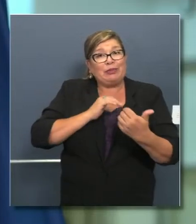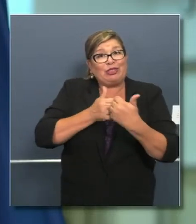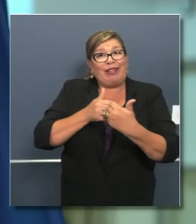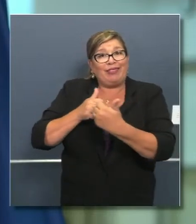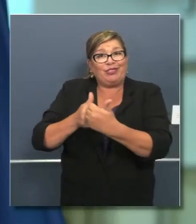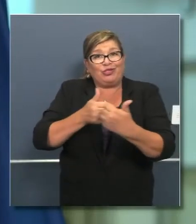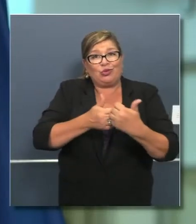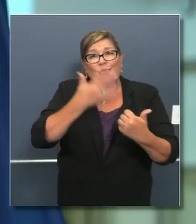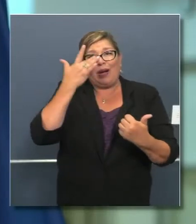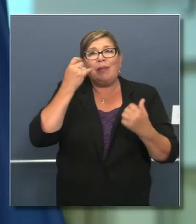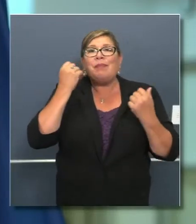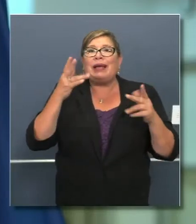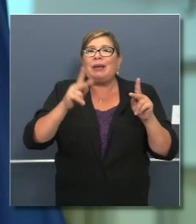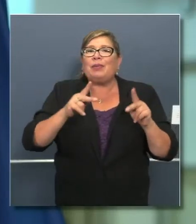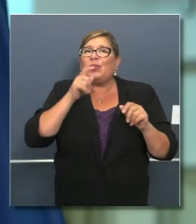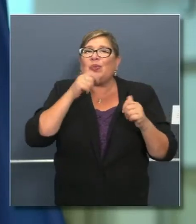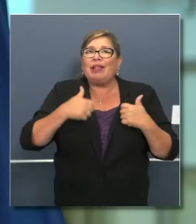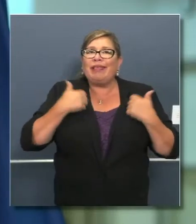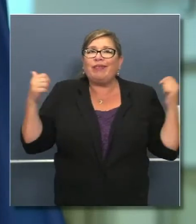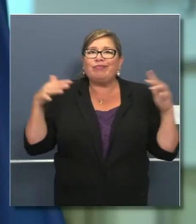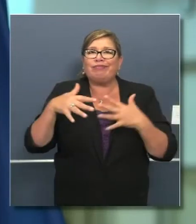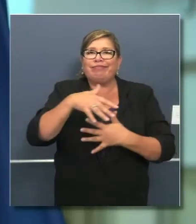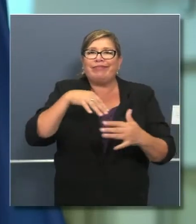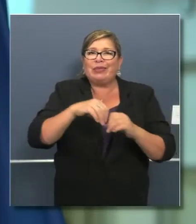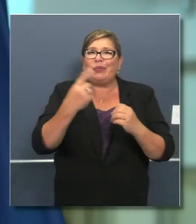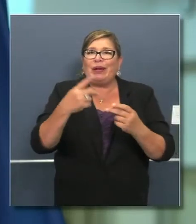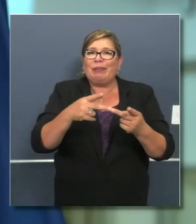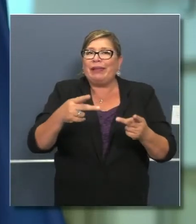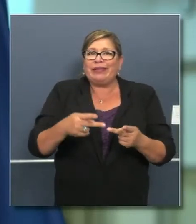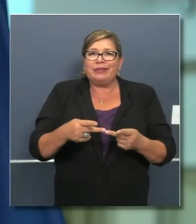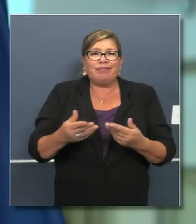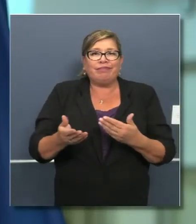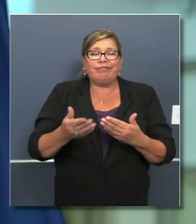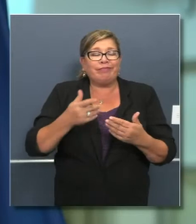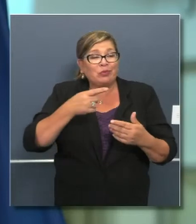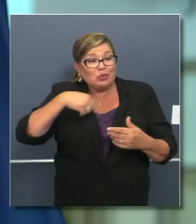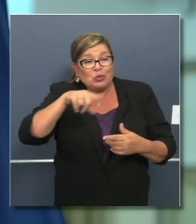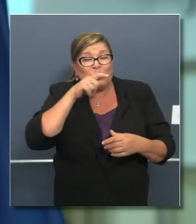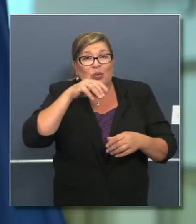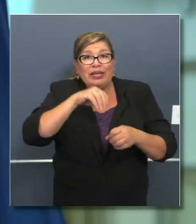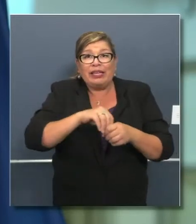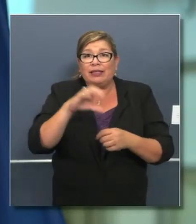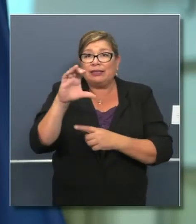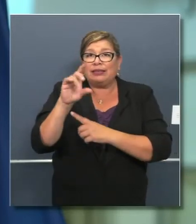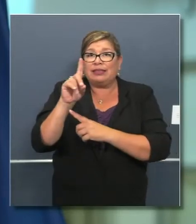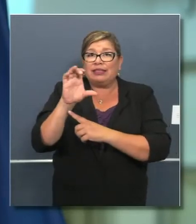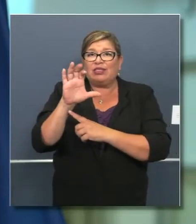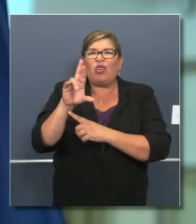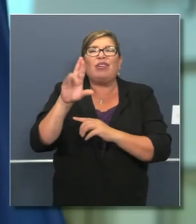facilities both those that are car serrated in CDC are the state system but the jail system